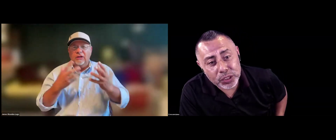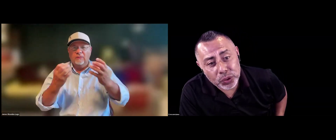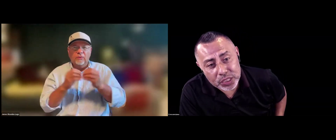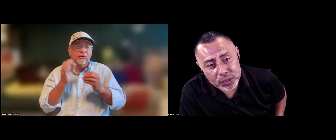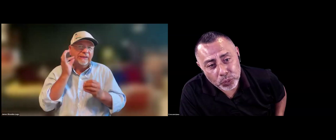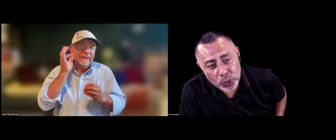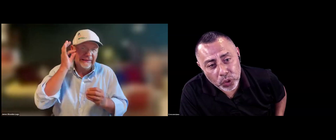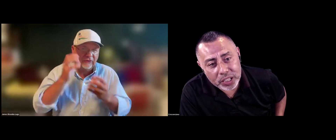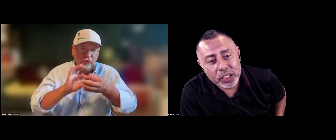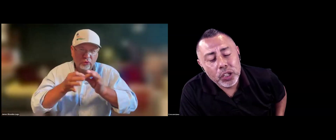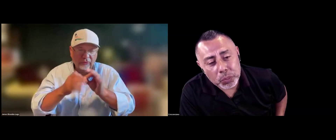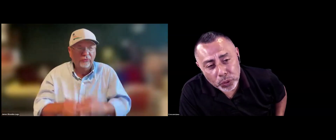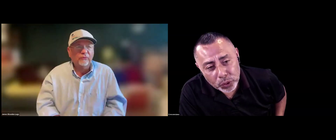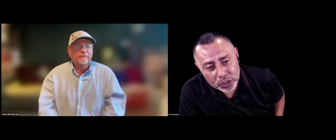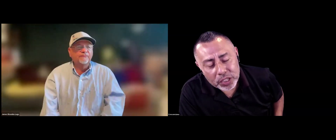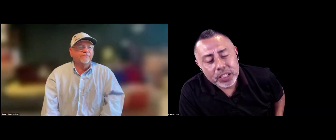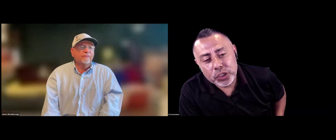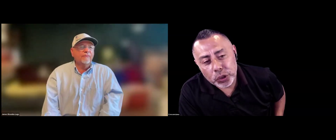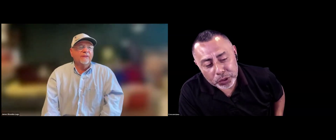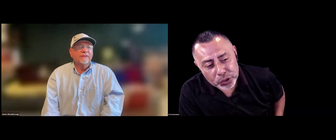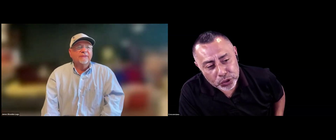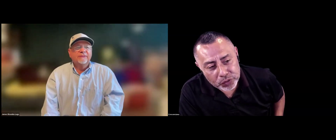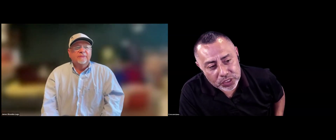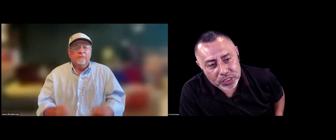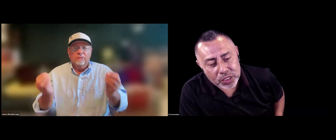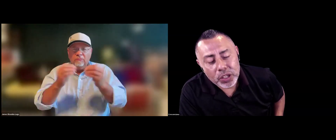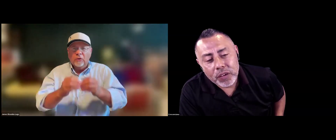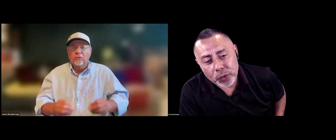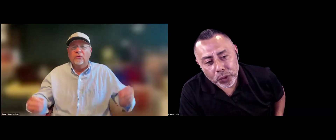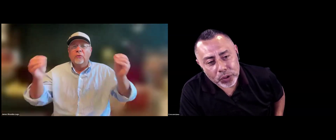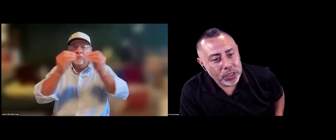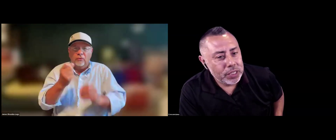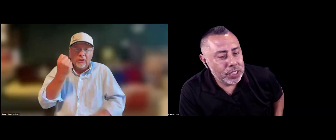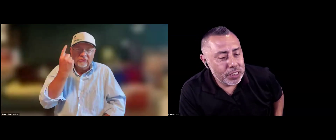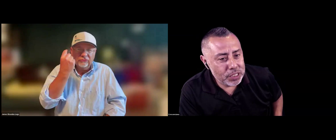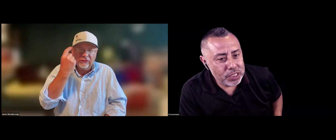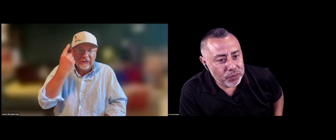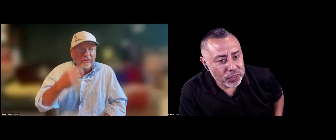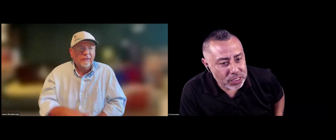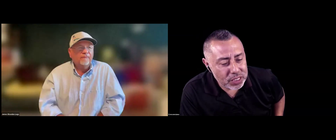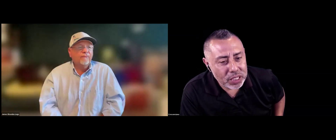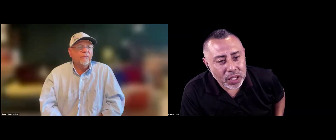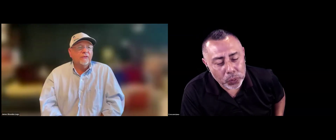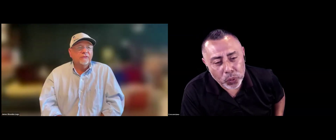Can do this. We want more interpreter services. Or indigenous events. I want more understanding.